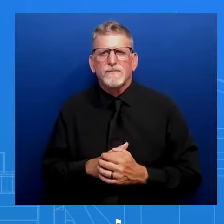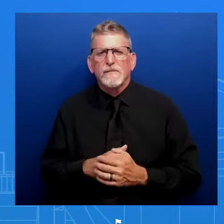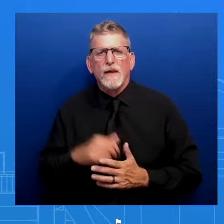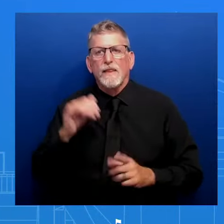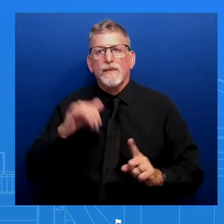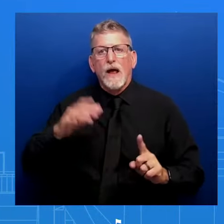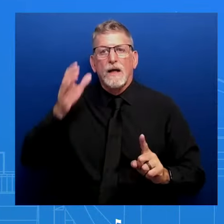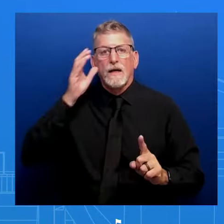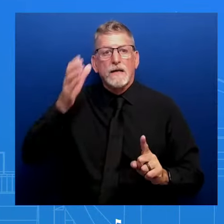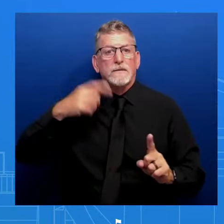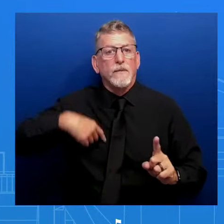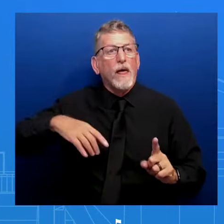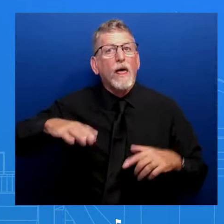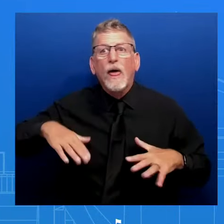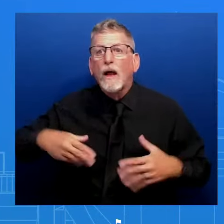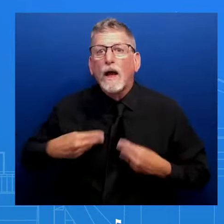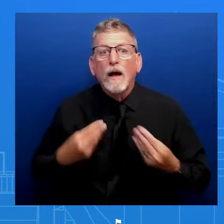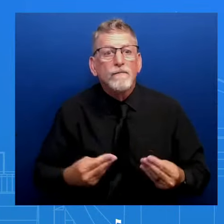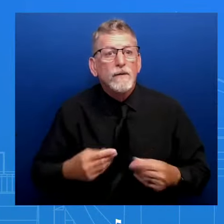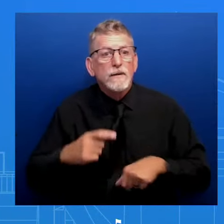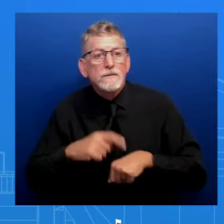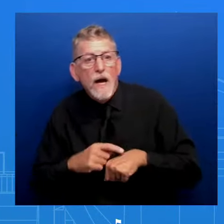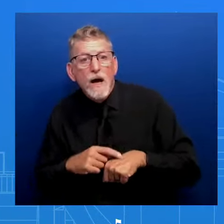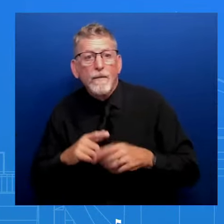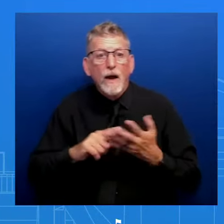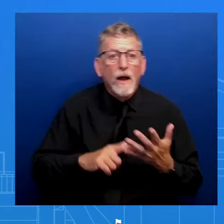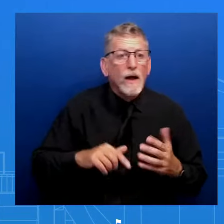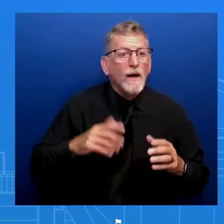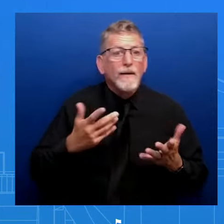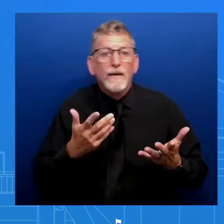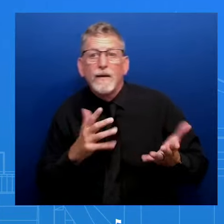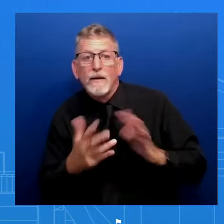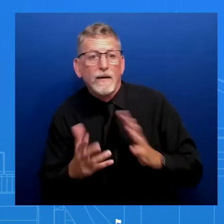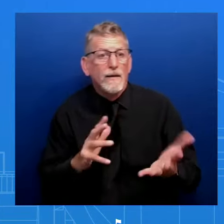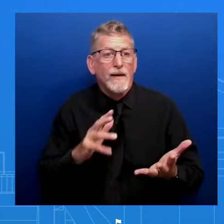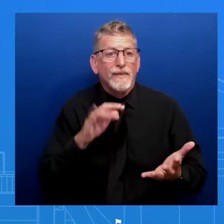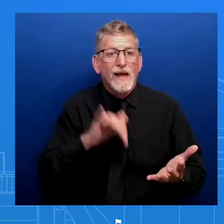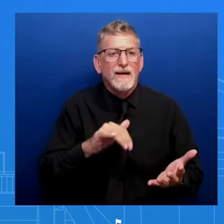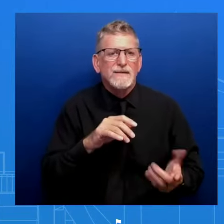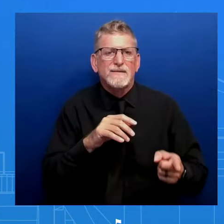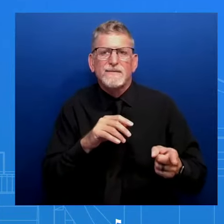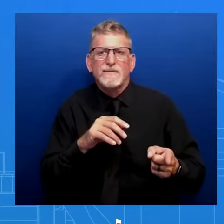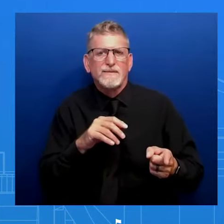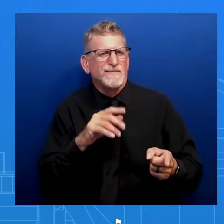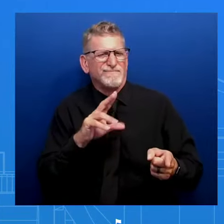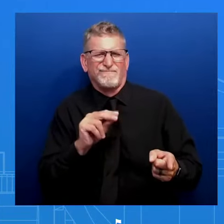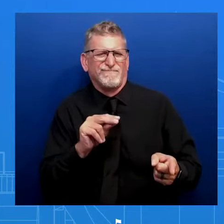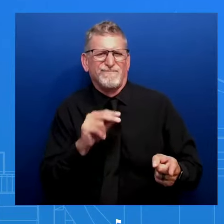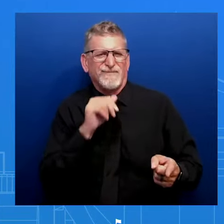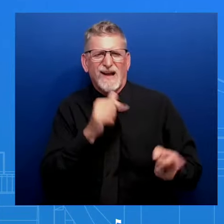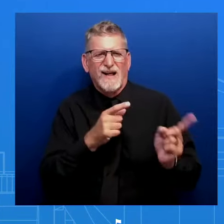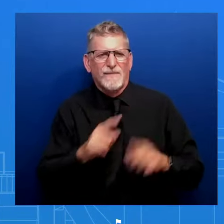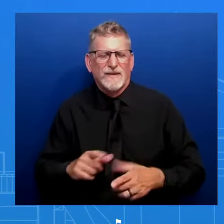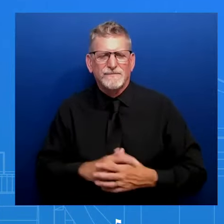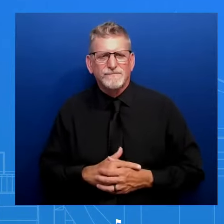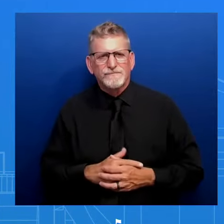or that a shortage of capabilities is what's causing delay is not true. They got everything they asked for